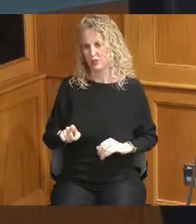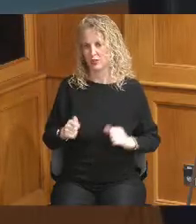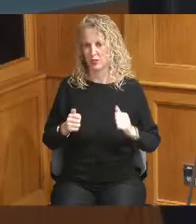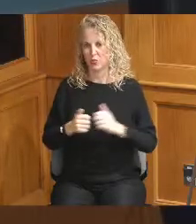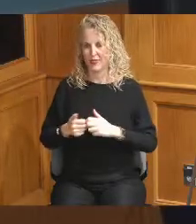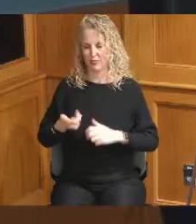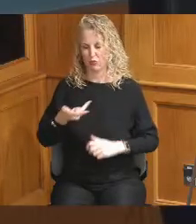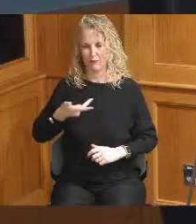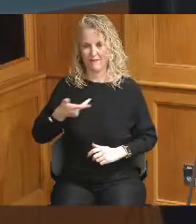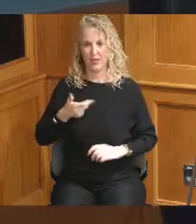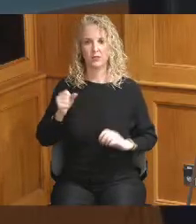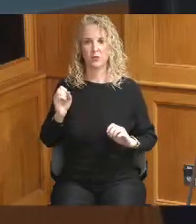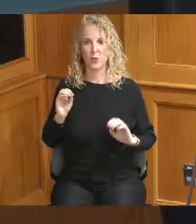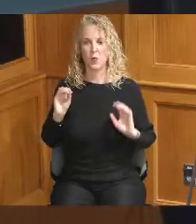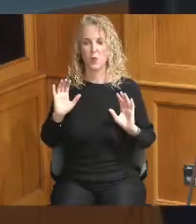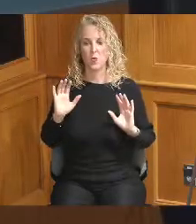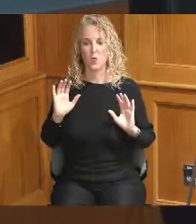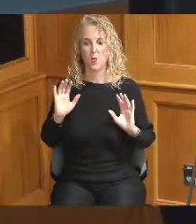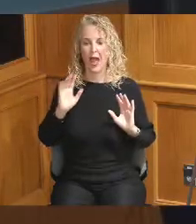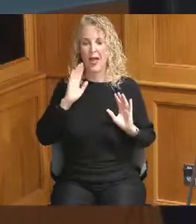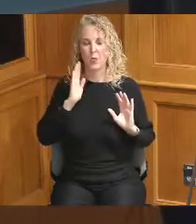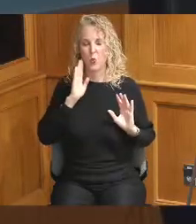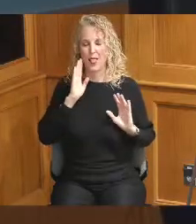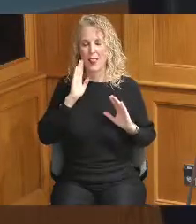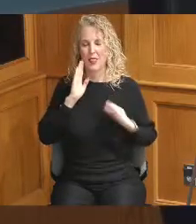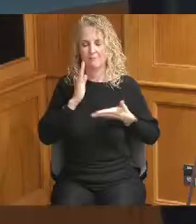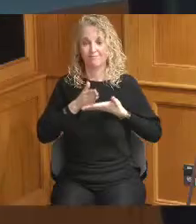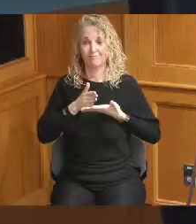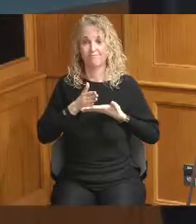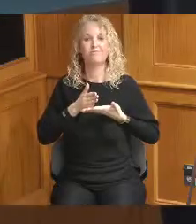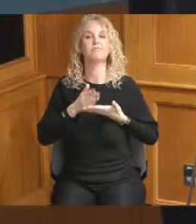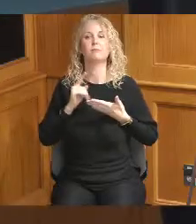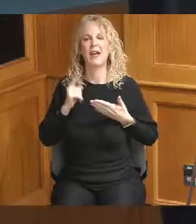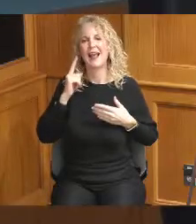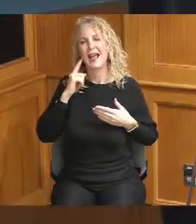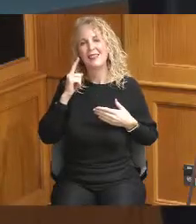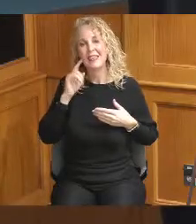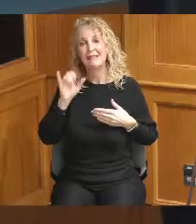County Commissioners here so I'm going to leave it there but but that I think is ongoing we've asked